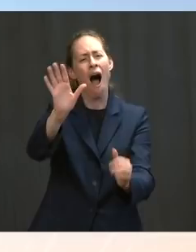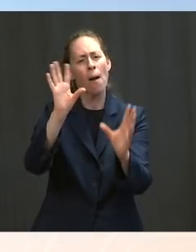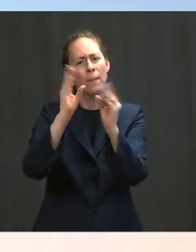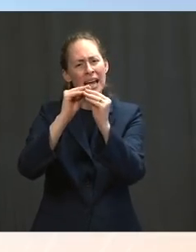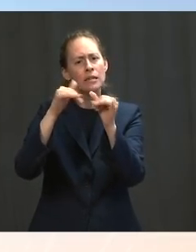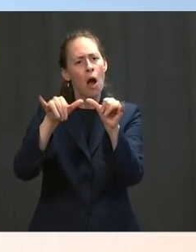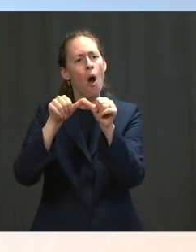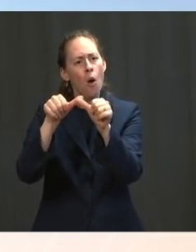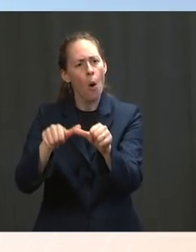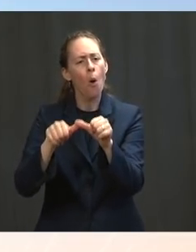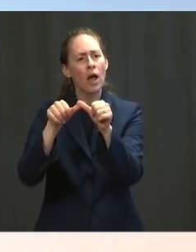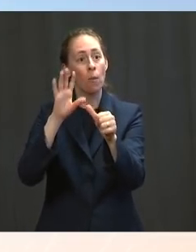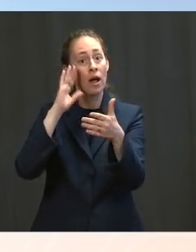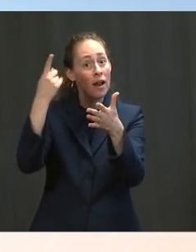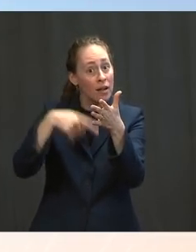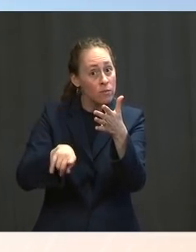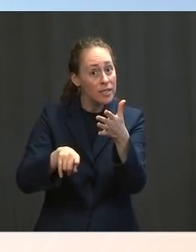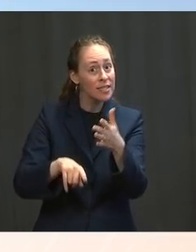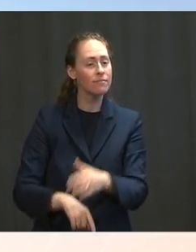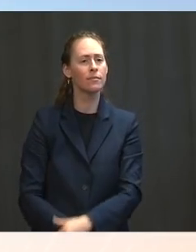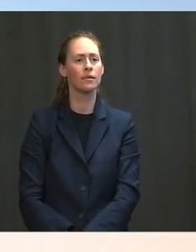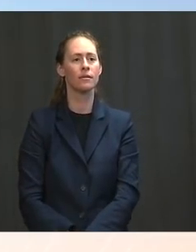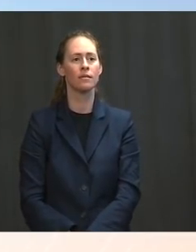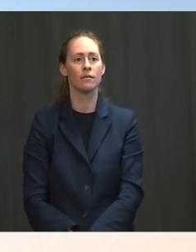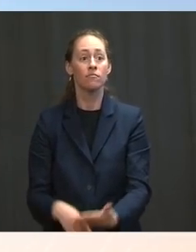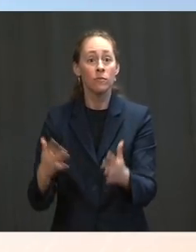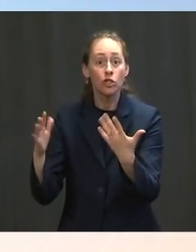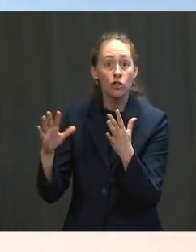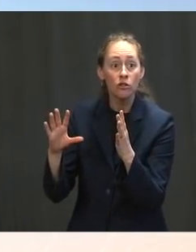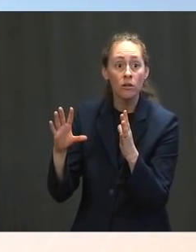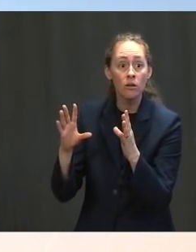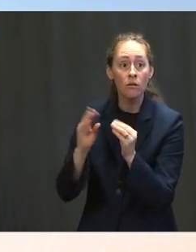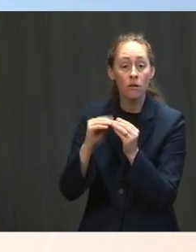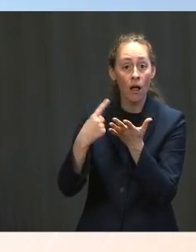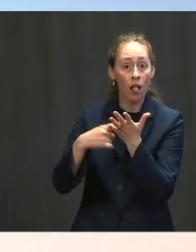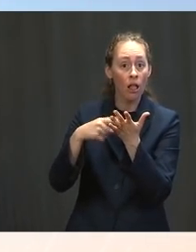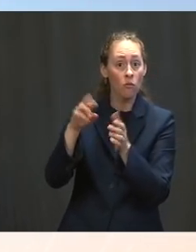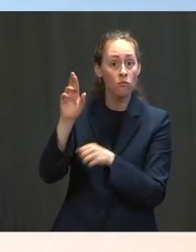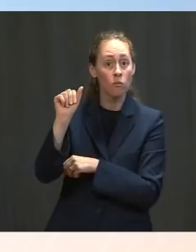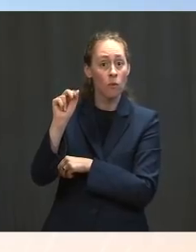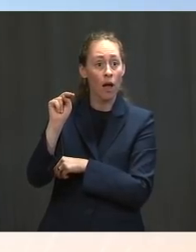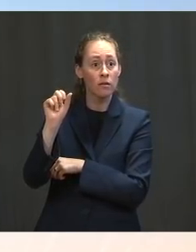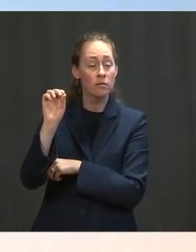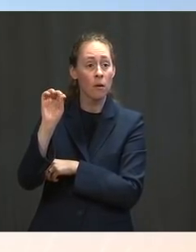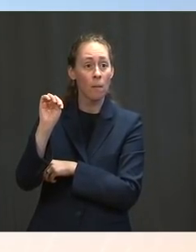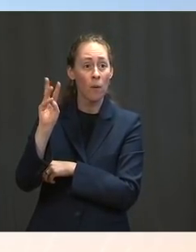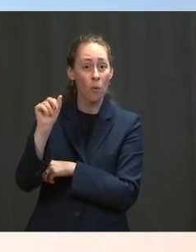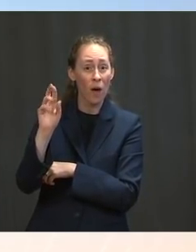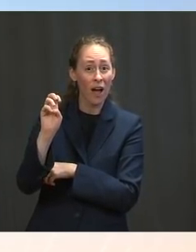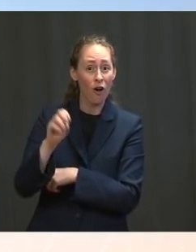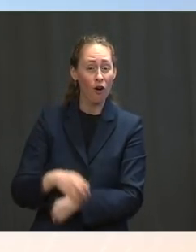The Press: So, has there been a meeting about ransomware at the expert level since the meeting between the two presidents? Ms. Psaki: There have been ongoing cyber